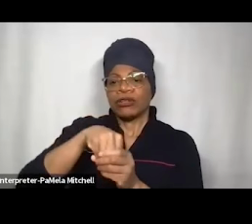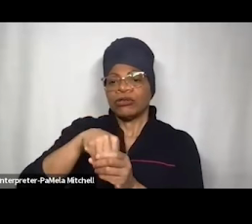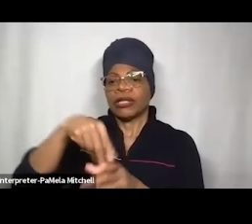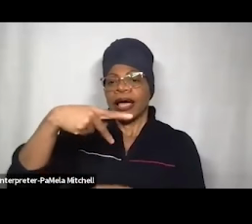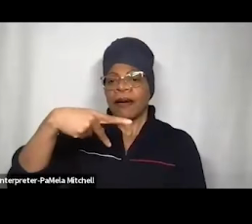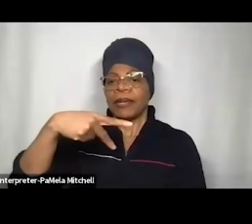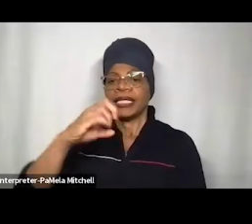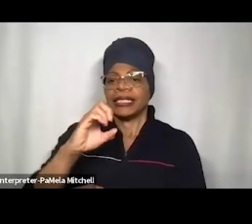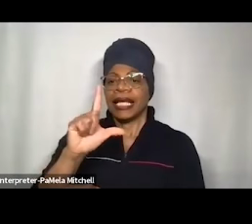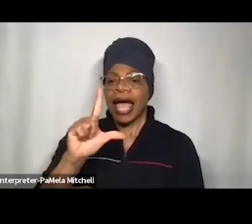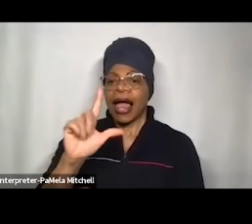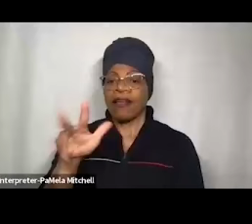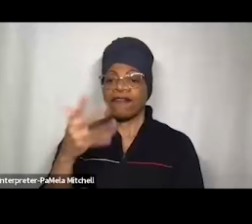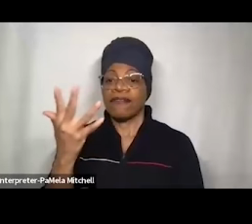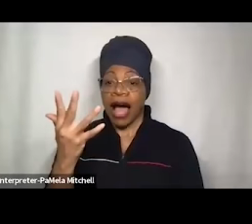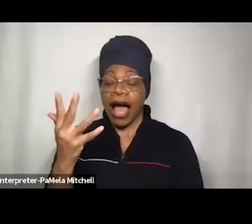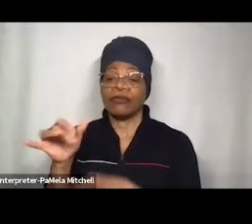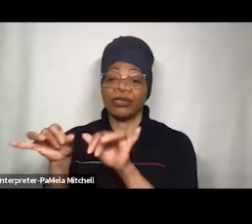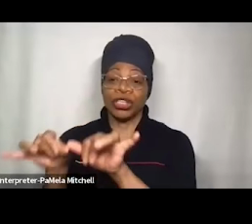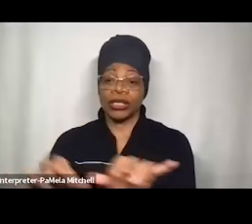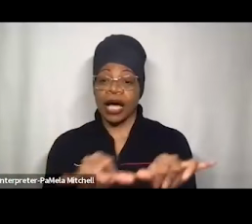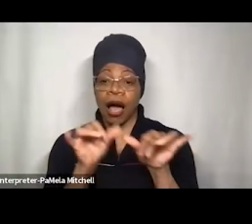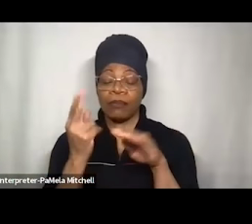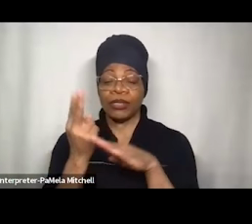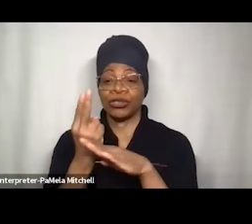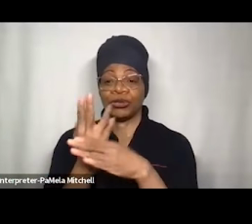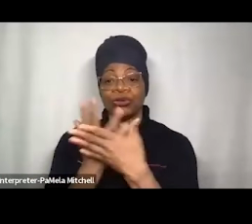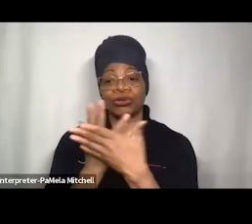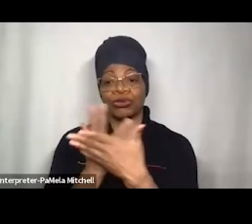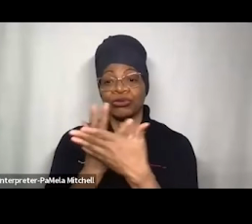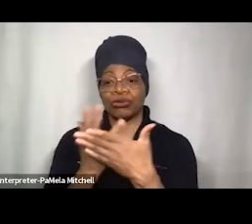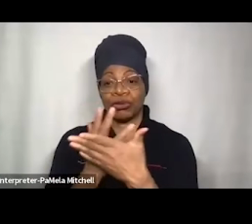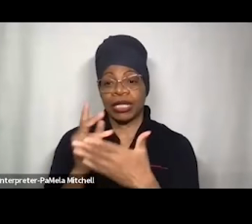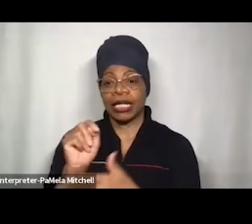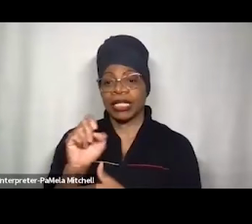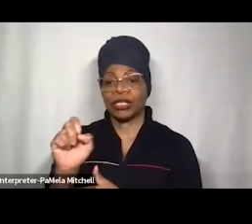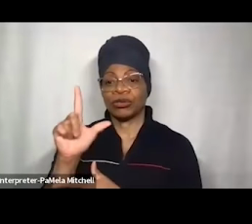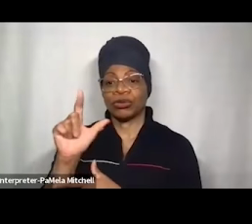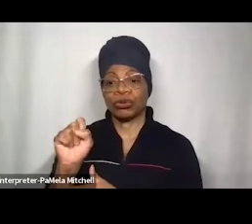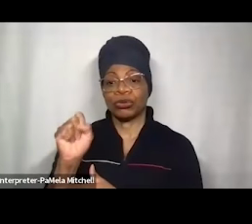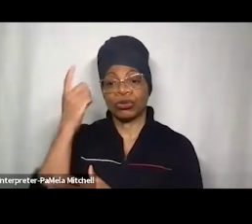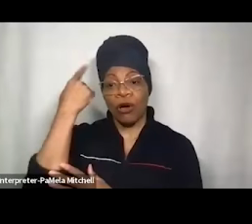of the more commonly used screening instruments for post-traumatic stress disorder.